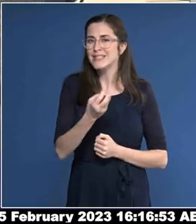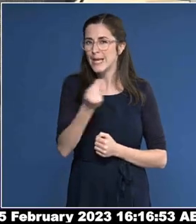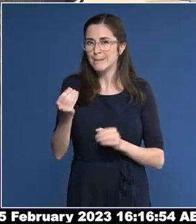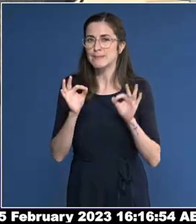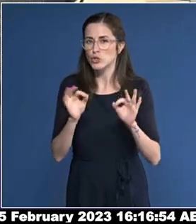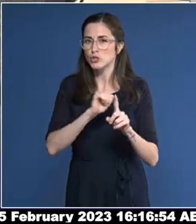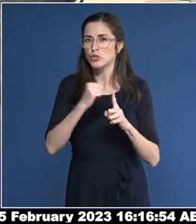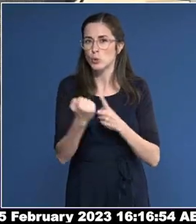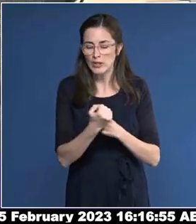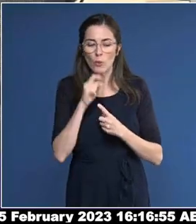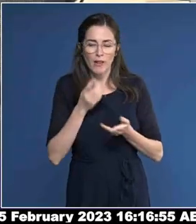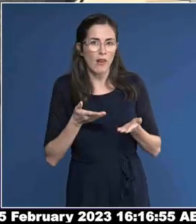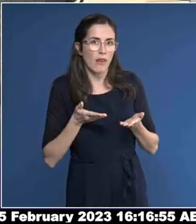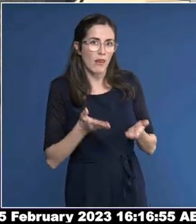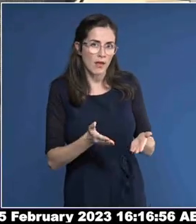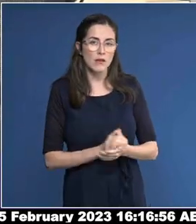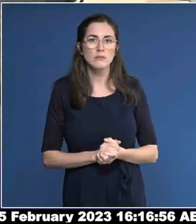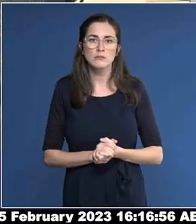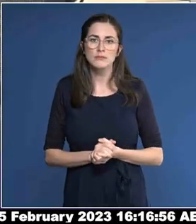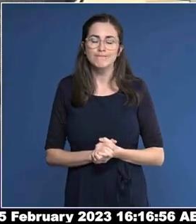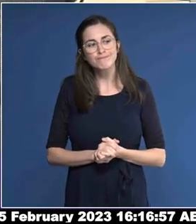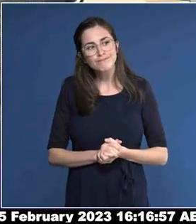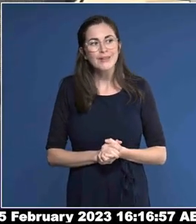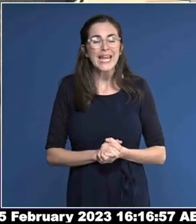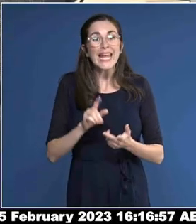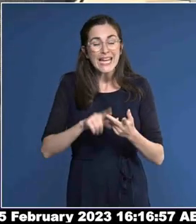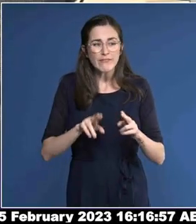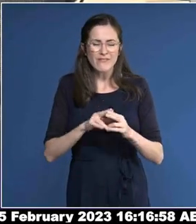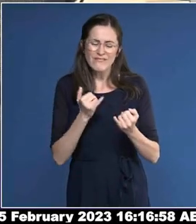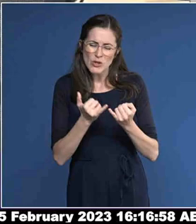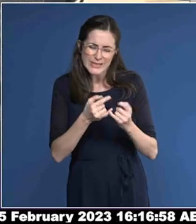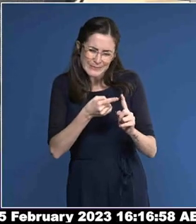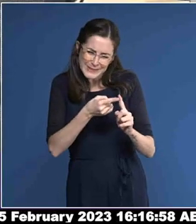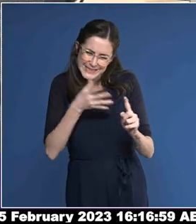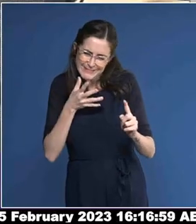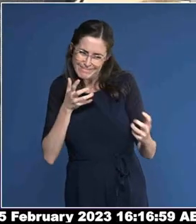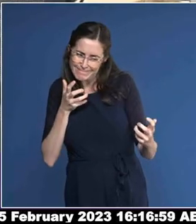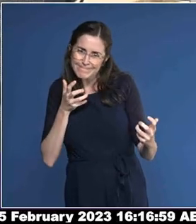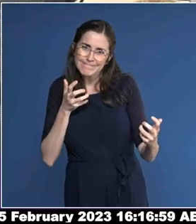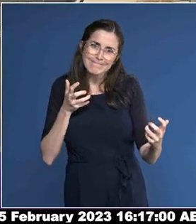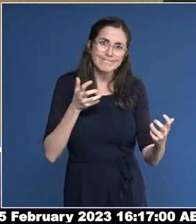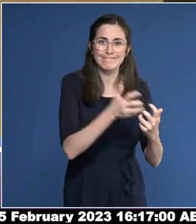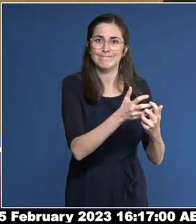circumstances where there's bespoke service settings where a more integrated service response might be appropriate.